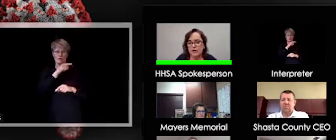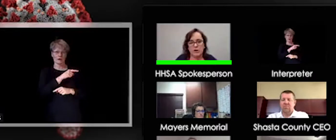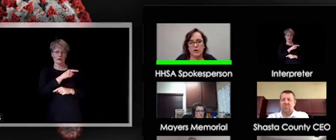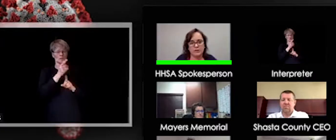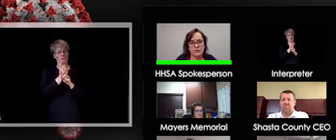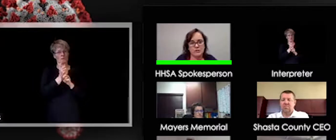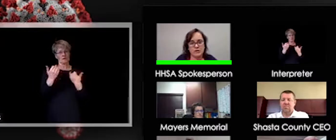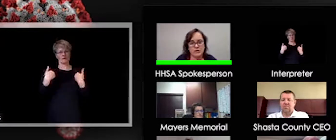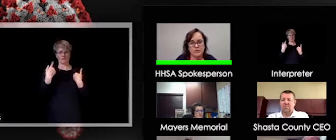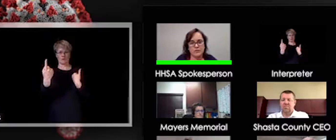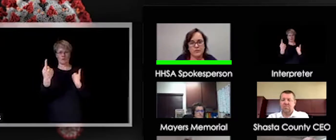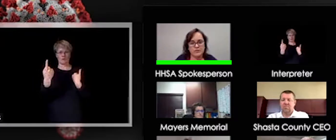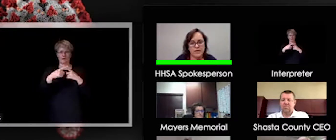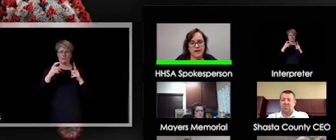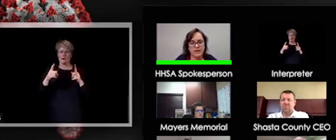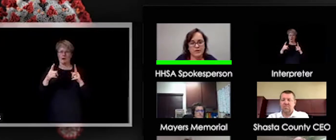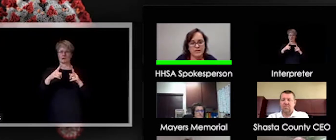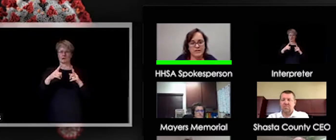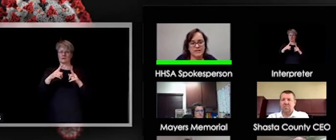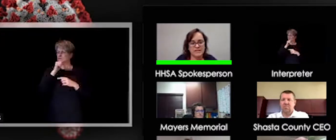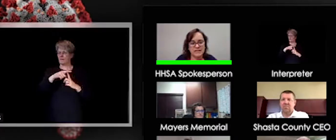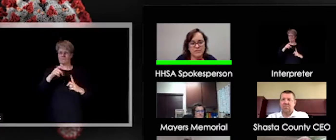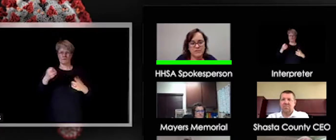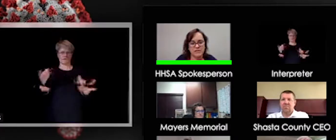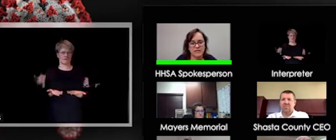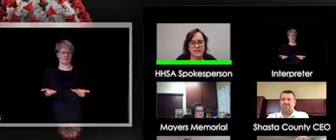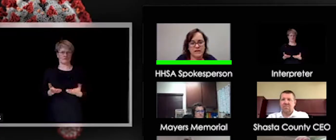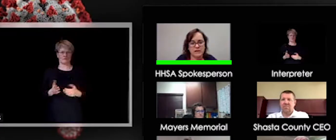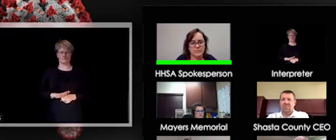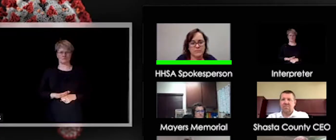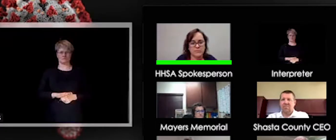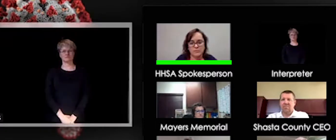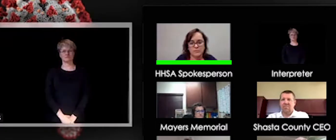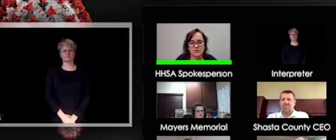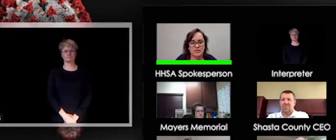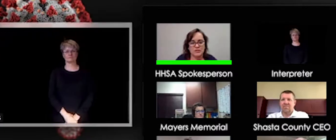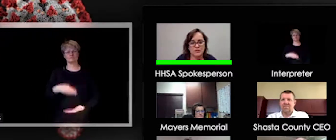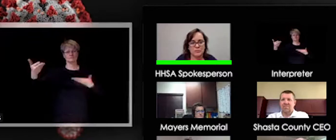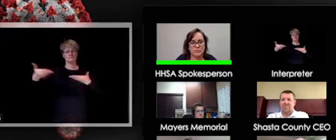I’ll introduce all of the folks that we have here with us today. Just going to start